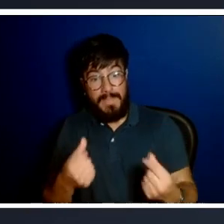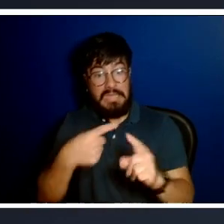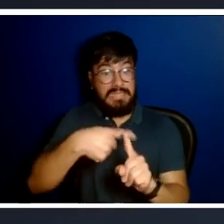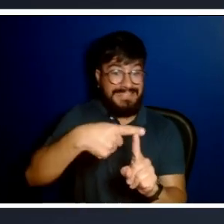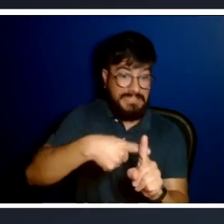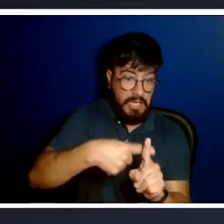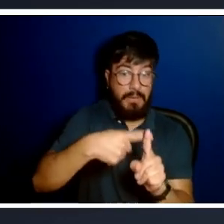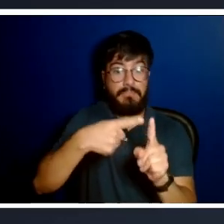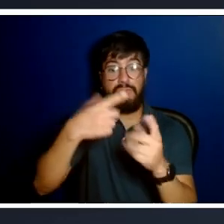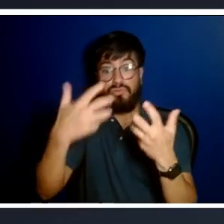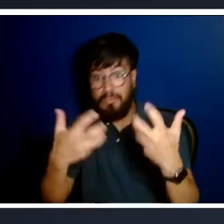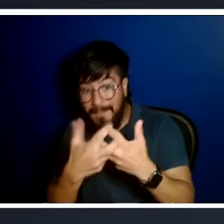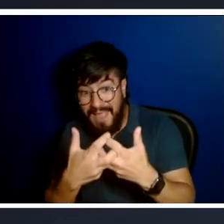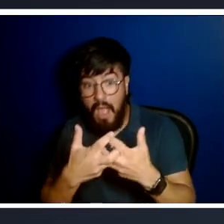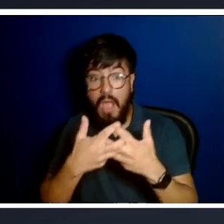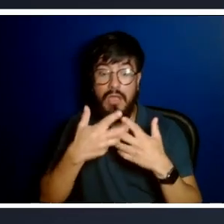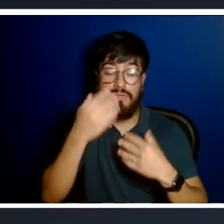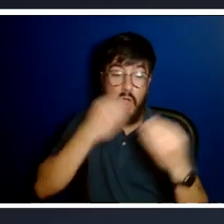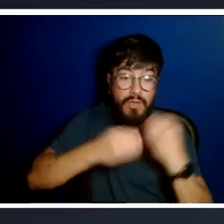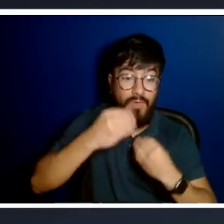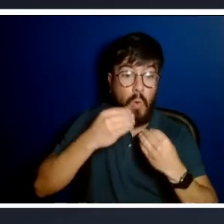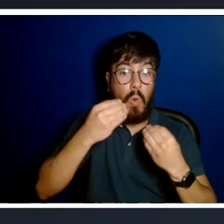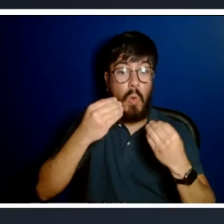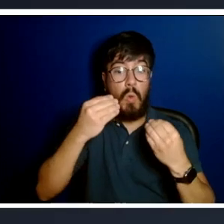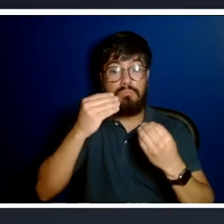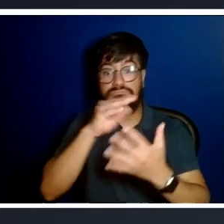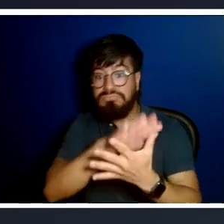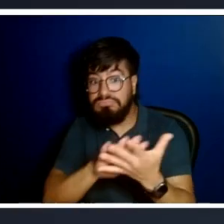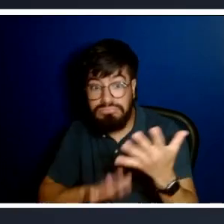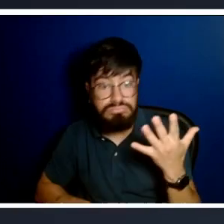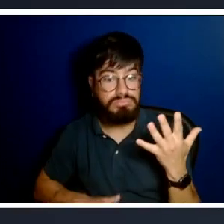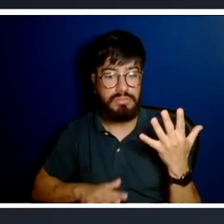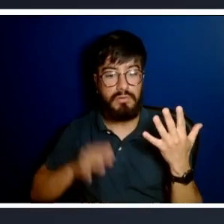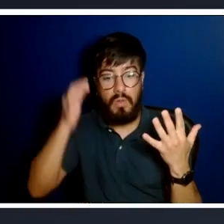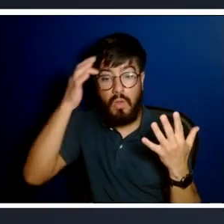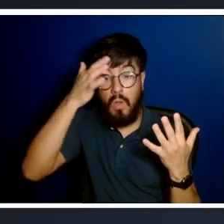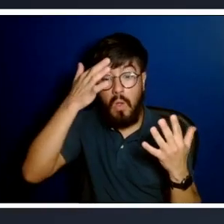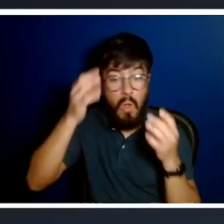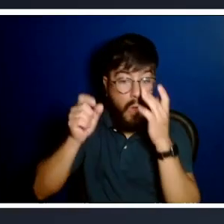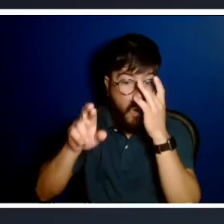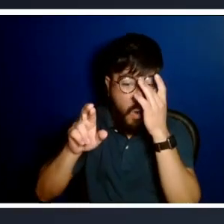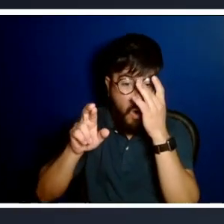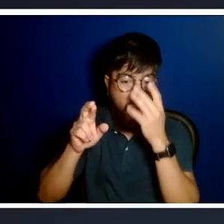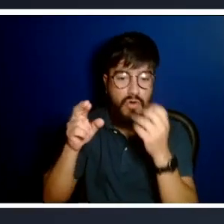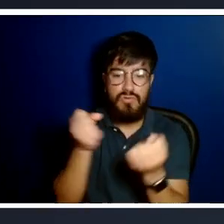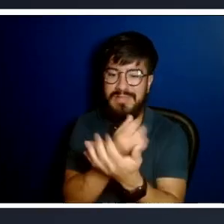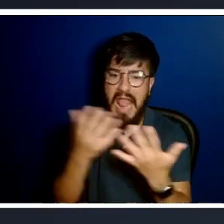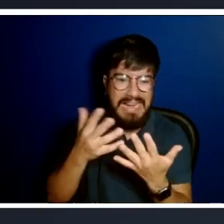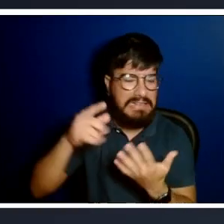and food and substrate or like sand or wood chips or things that they'd be living on. So,